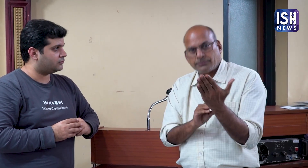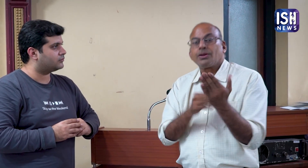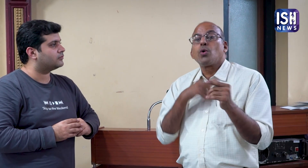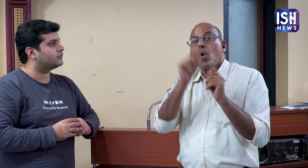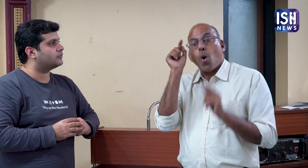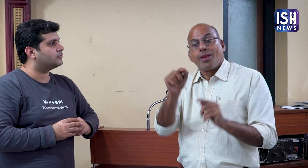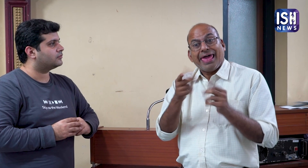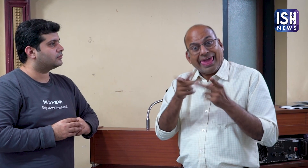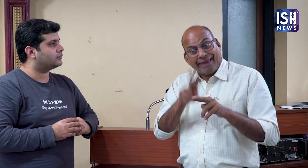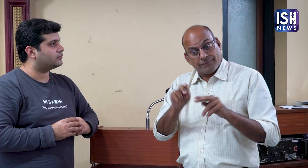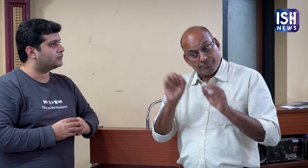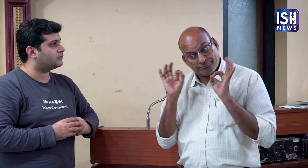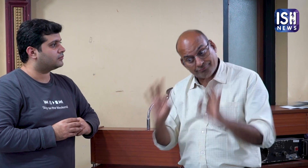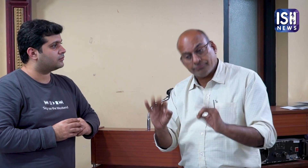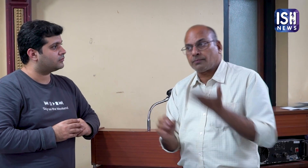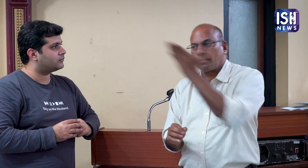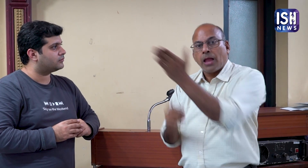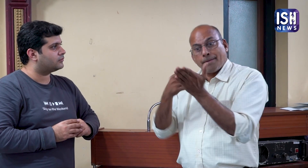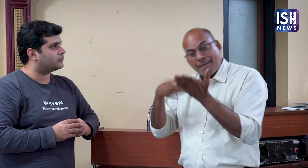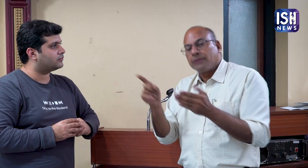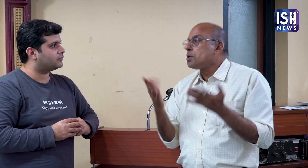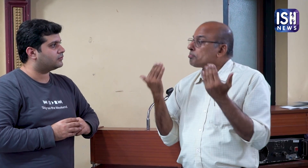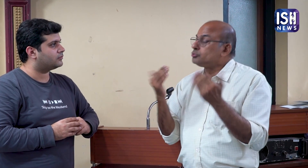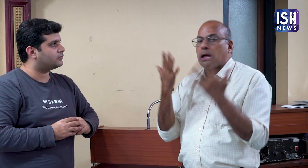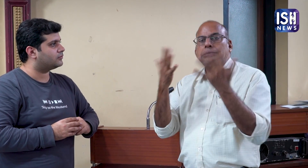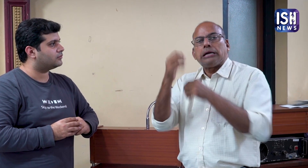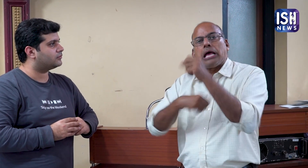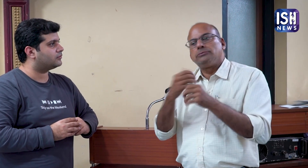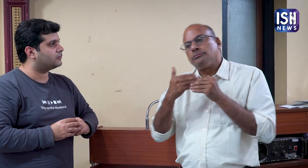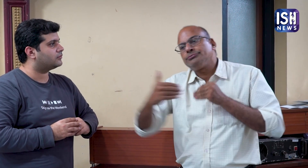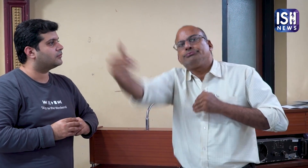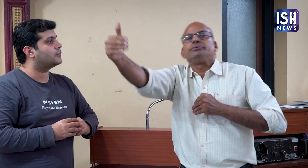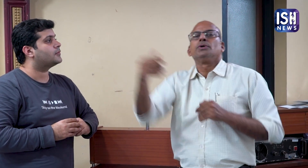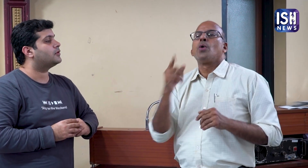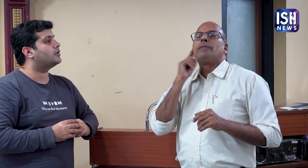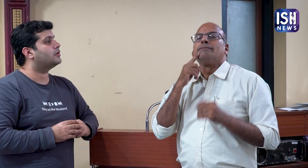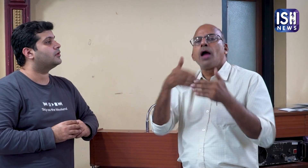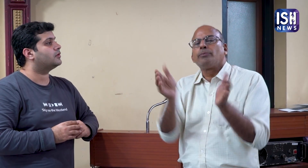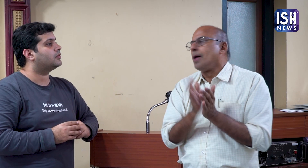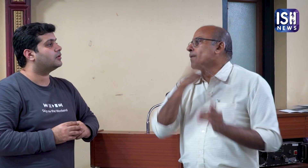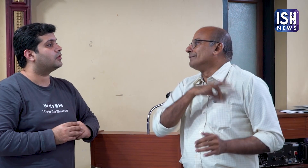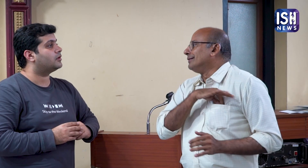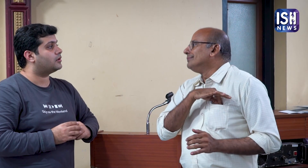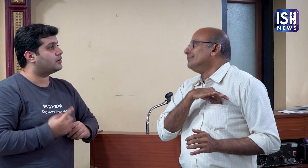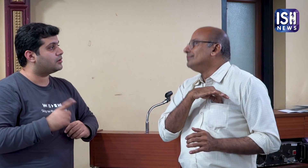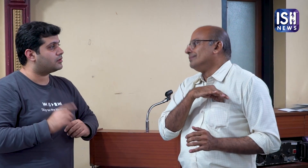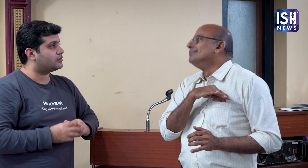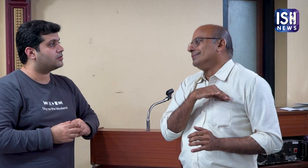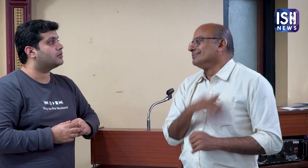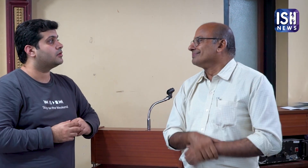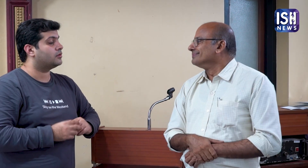Once accepted then in the next 10 years, the Deaf Community will stand the benefit.